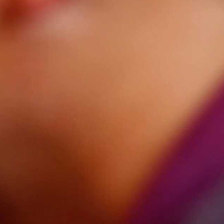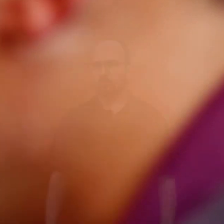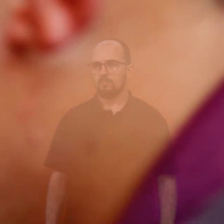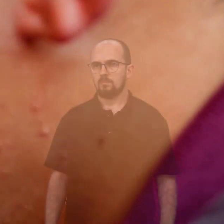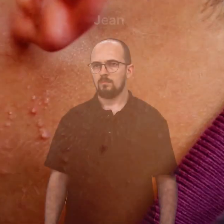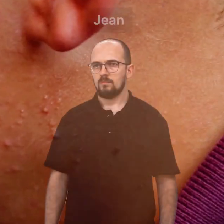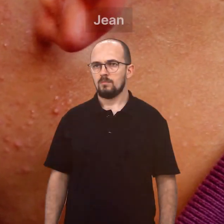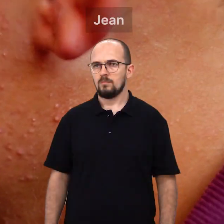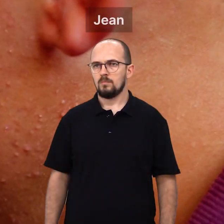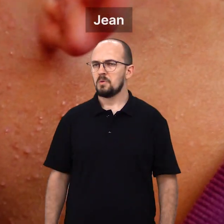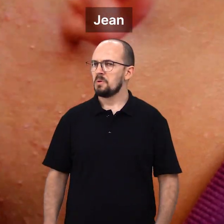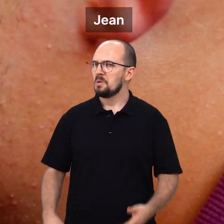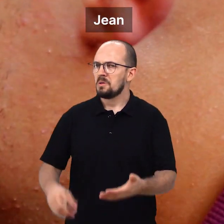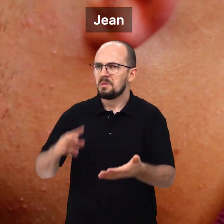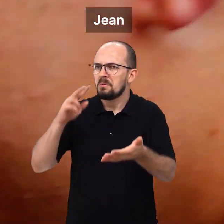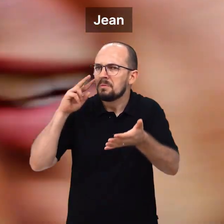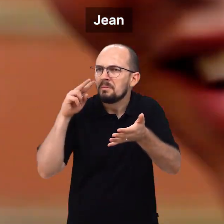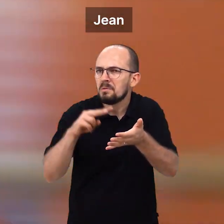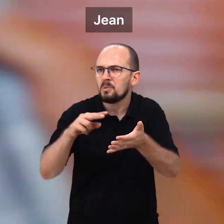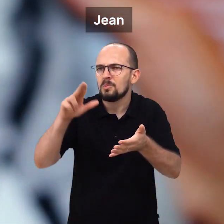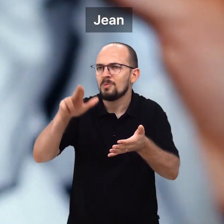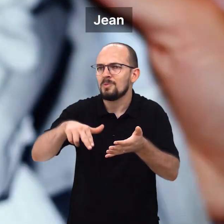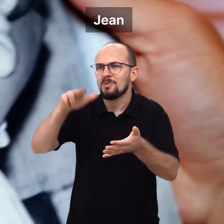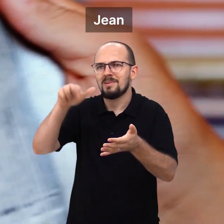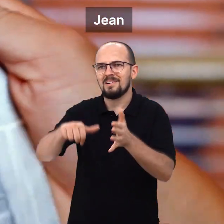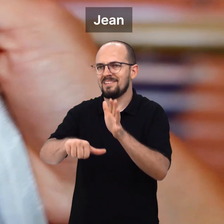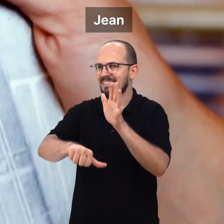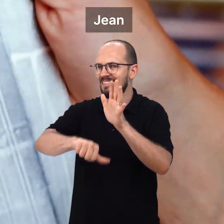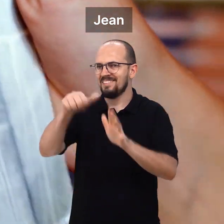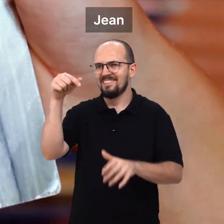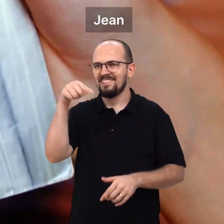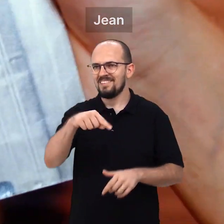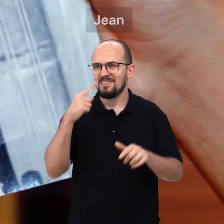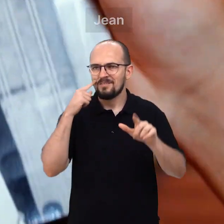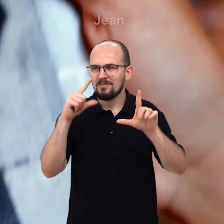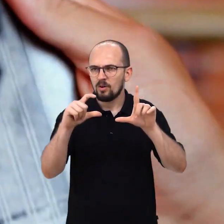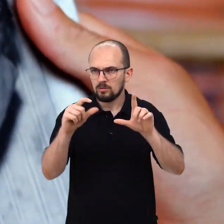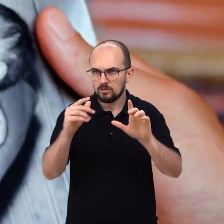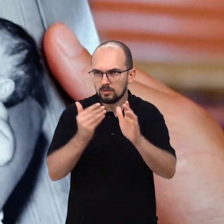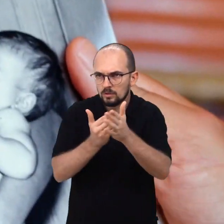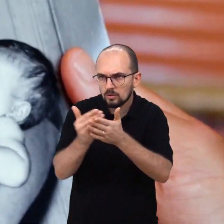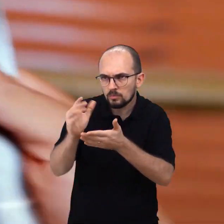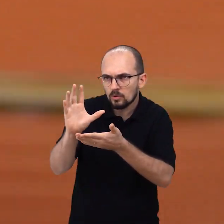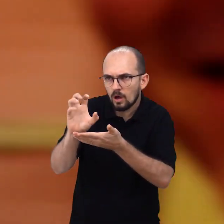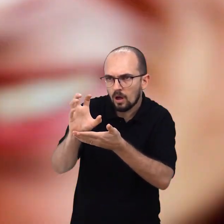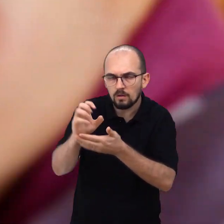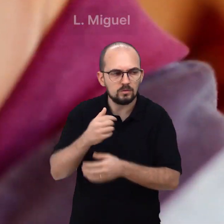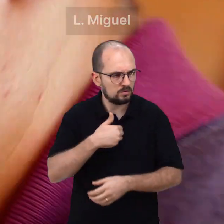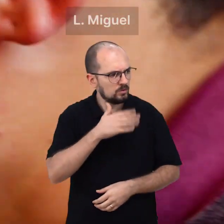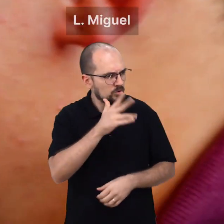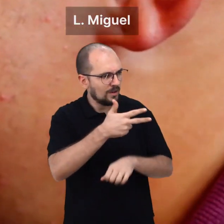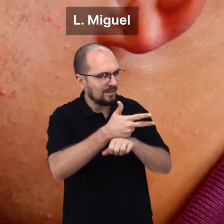[L. MIGUEL] Your mother? [JEAN] Yeah... I've never seen this photograph. Are you recording? [L. MIGUEL] I'm recording!